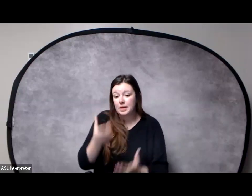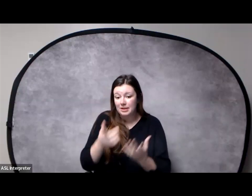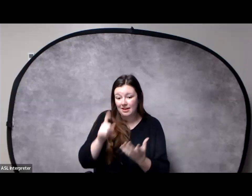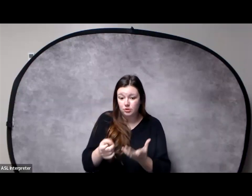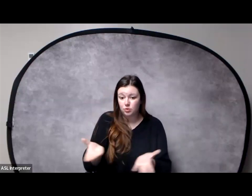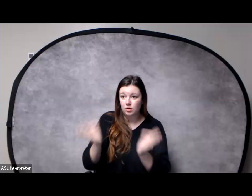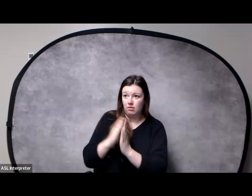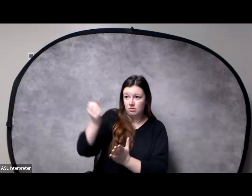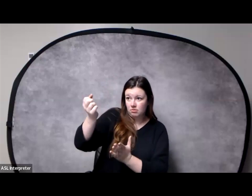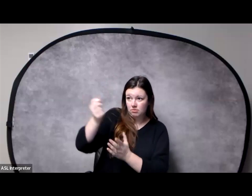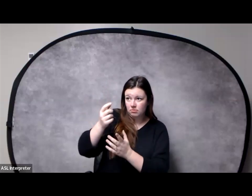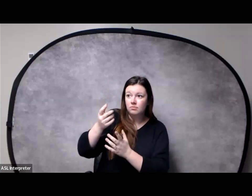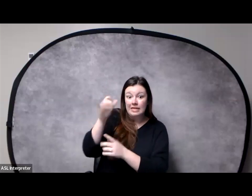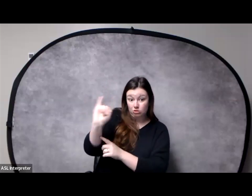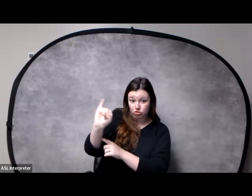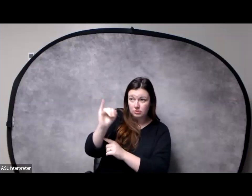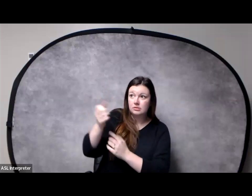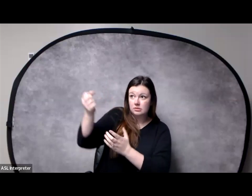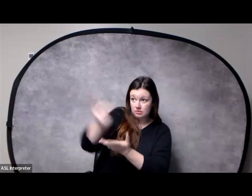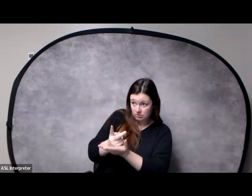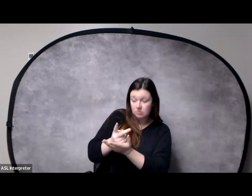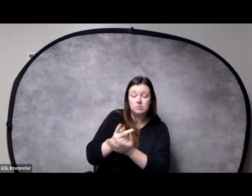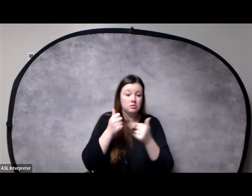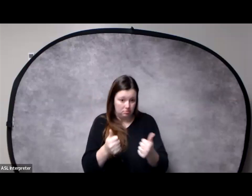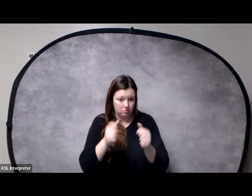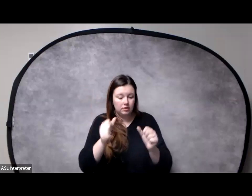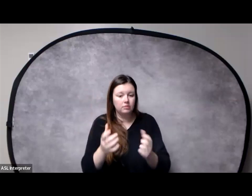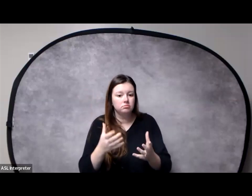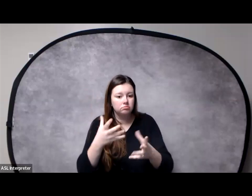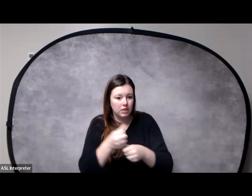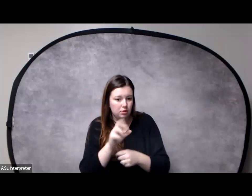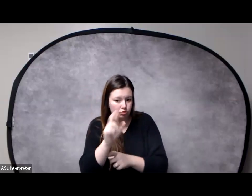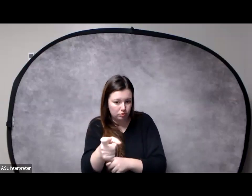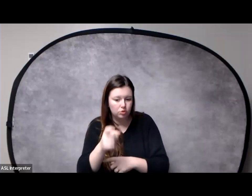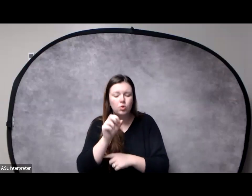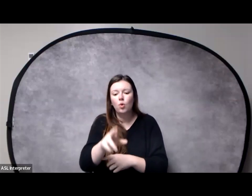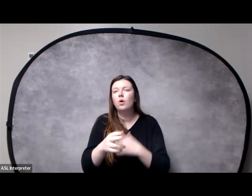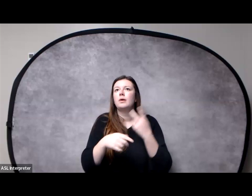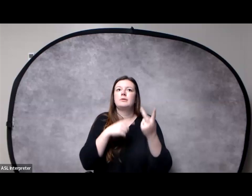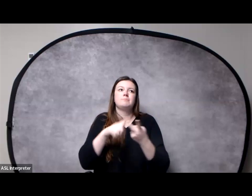you have access to that medication, or whether you have to go through step therapy, meaning